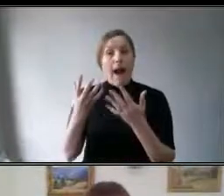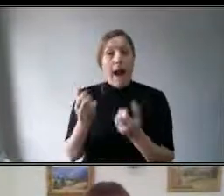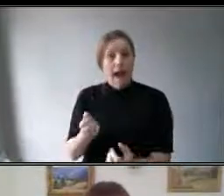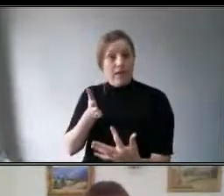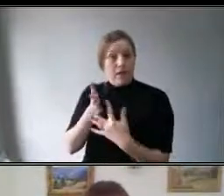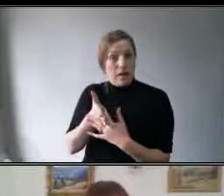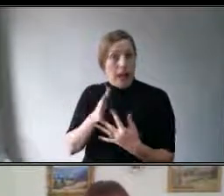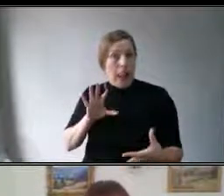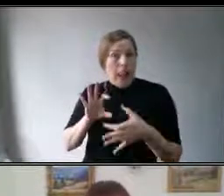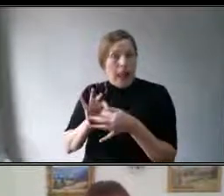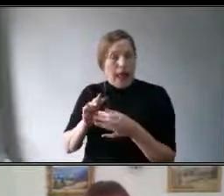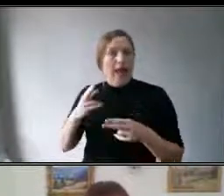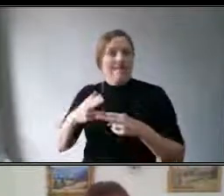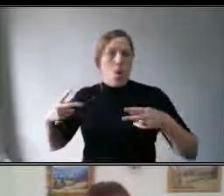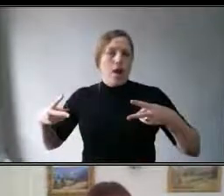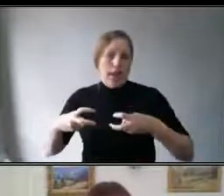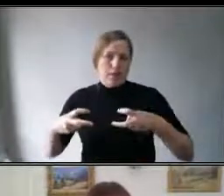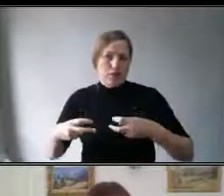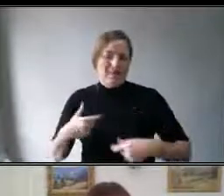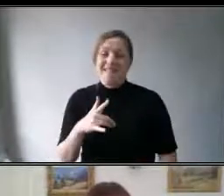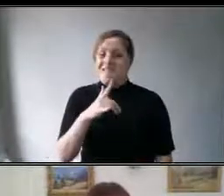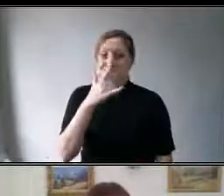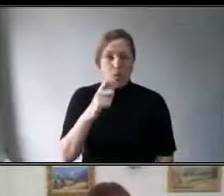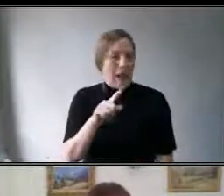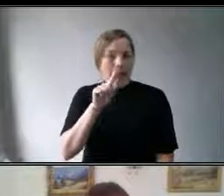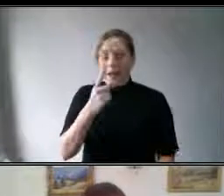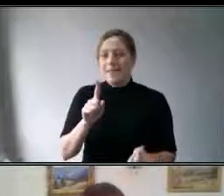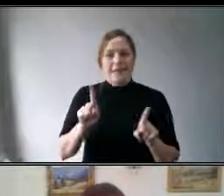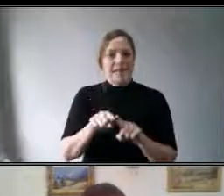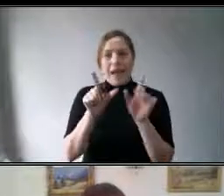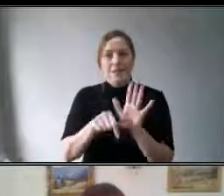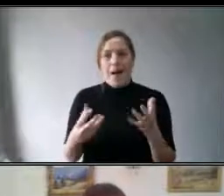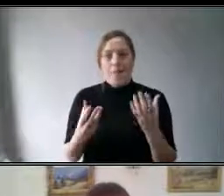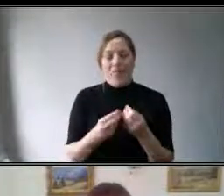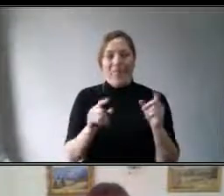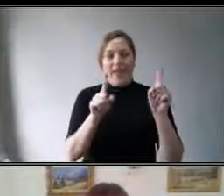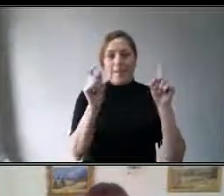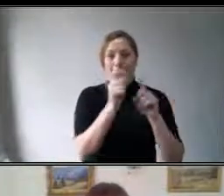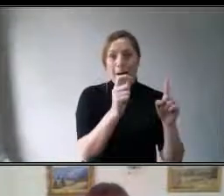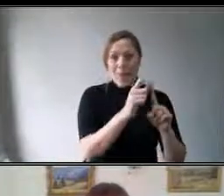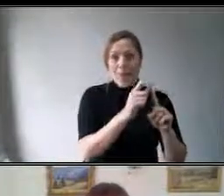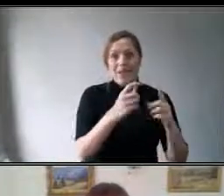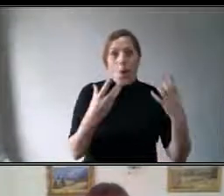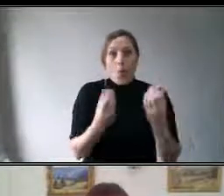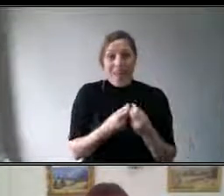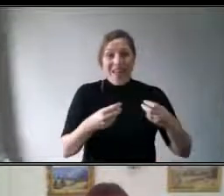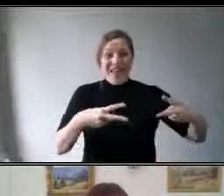our overlaying is not working uh over the top of the powerpoint so it would be a situation